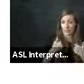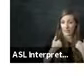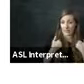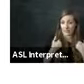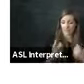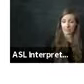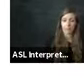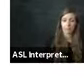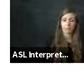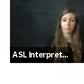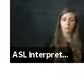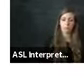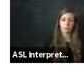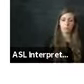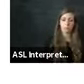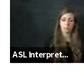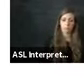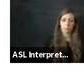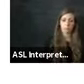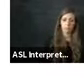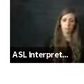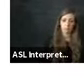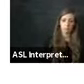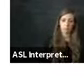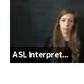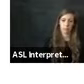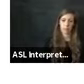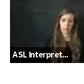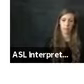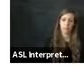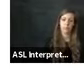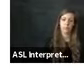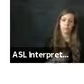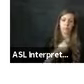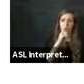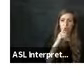These findings really highlight the disproportionate